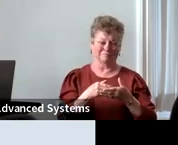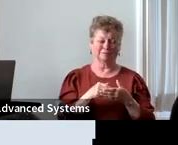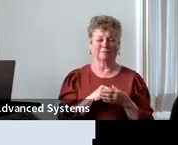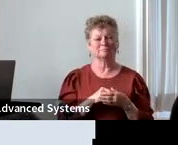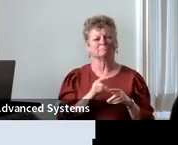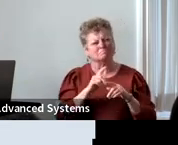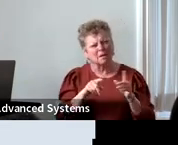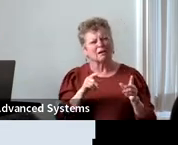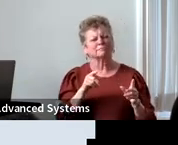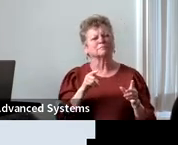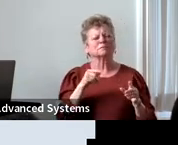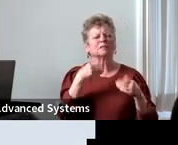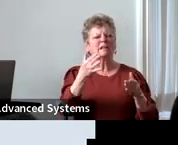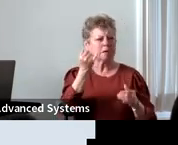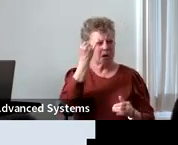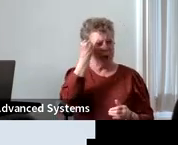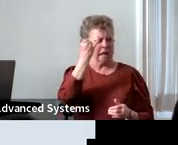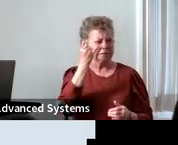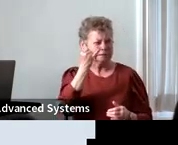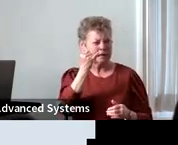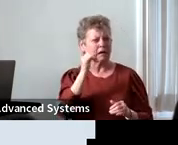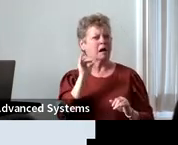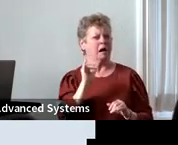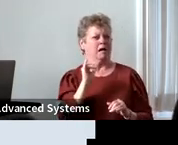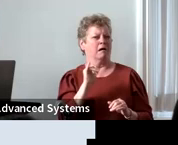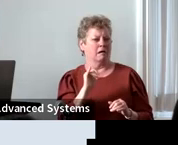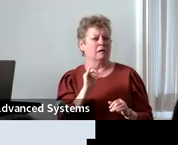but I would like to give you a peek into a window that is actually consistent